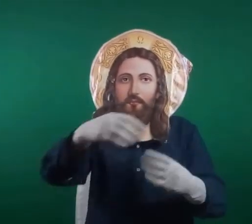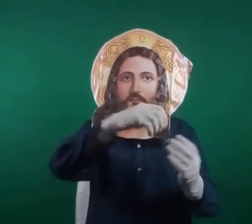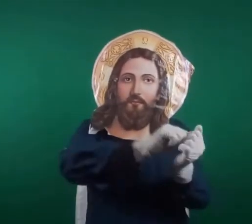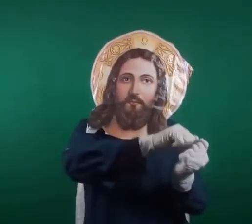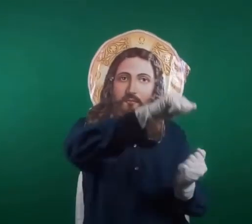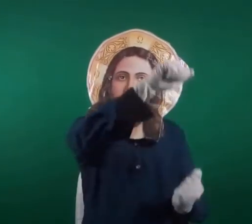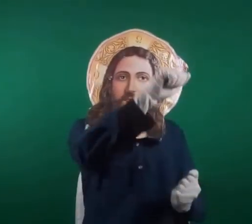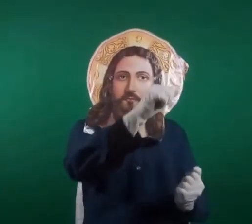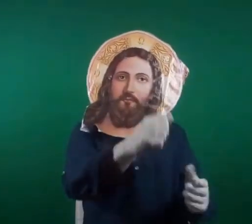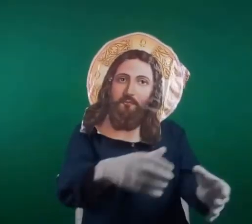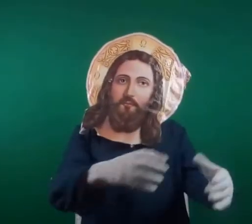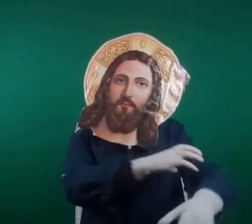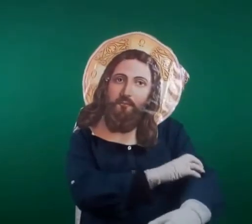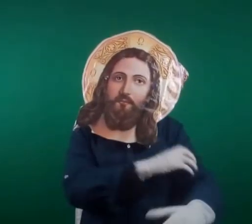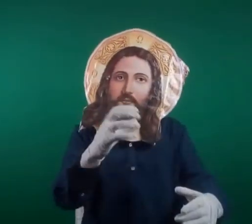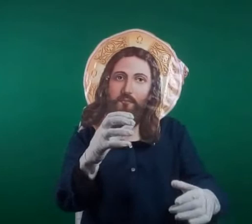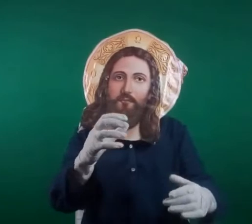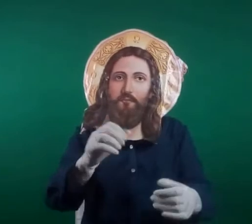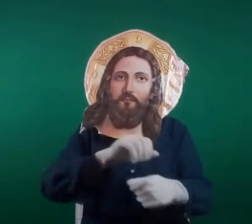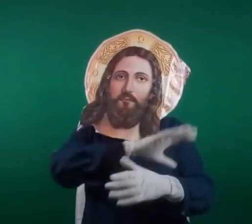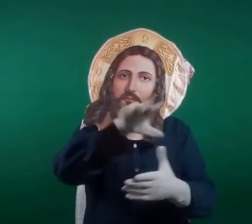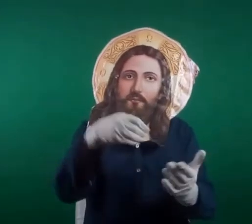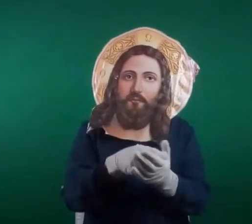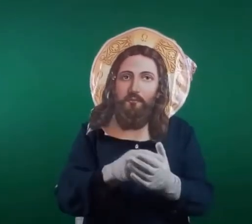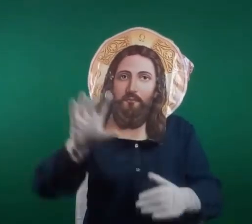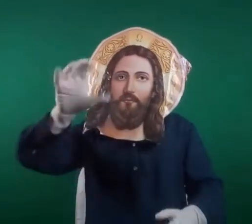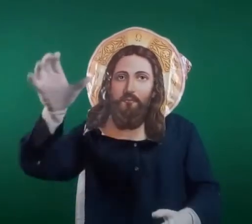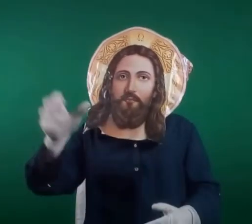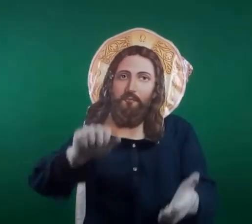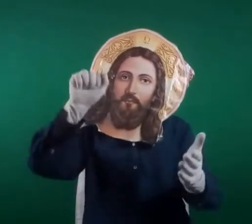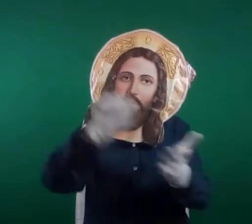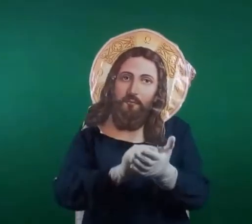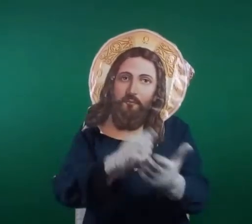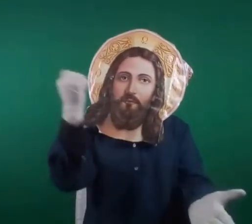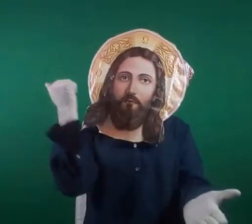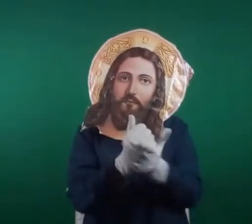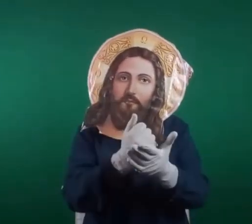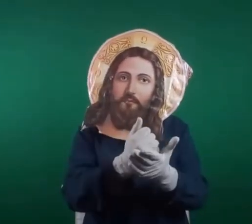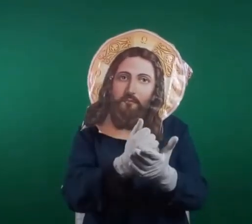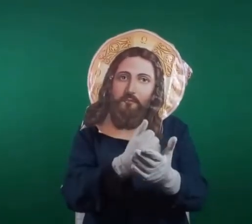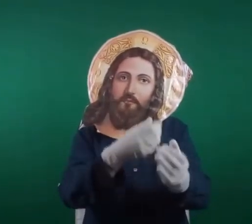Which has been adopted and retified by every nation within the United nations.